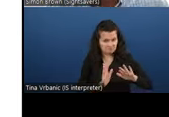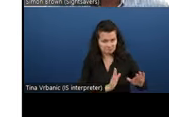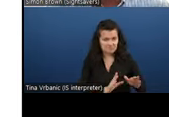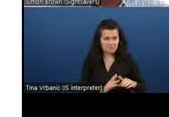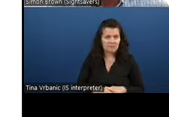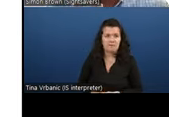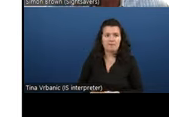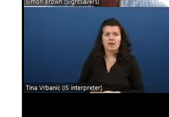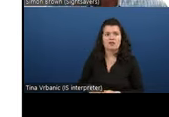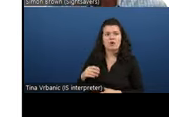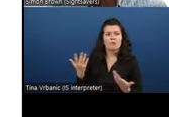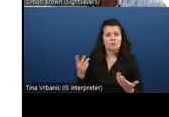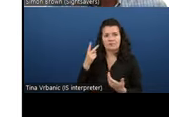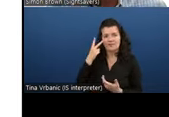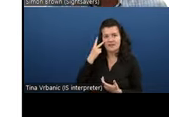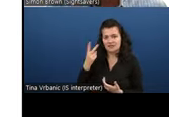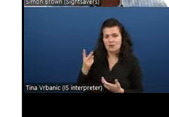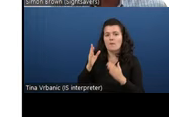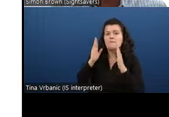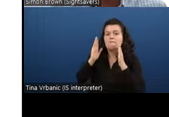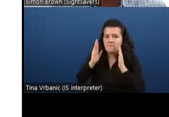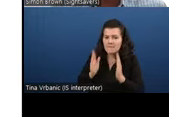middle at that we got to take these national business.